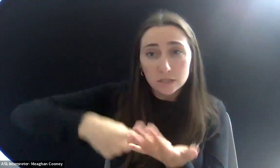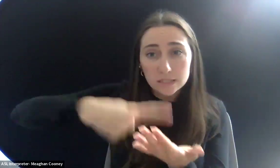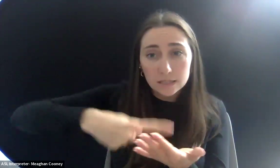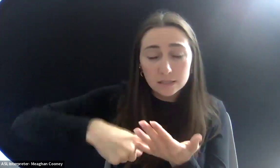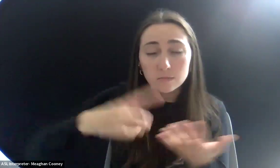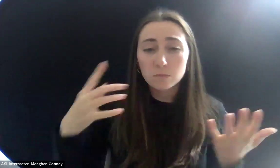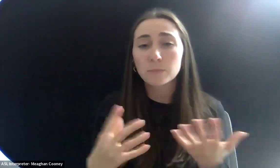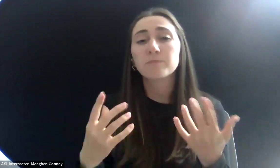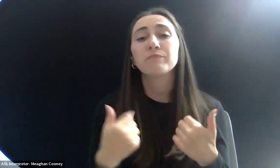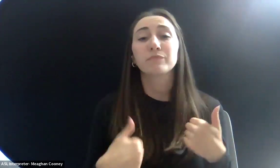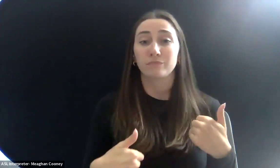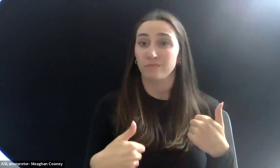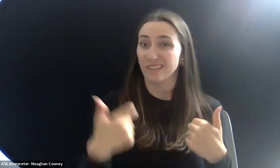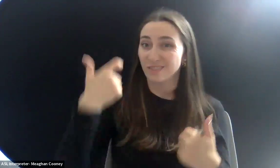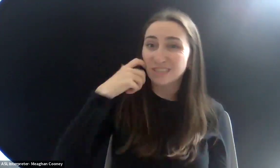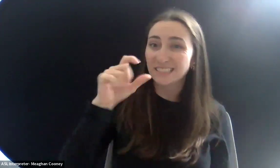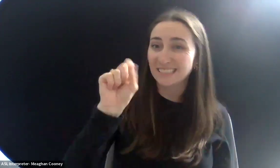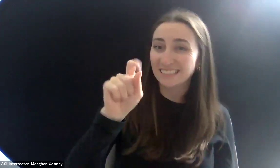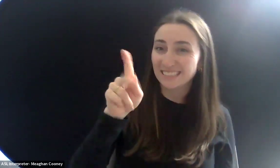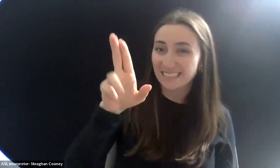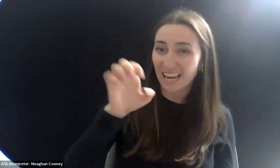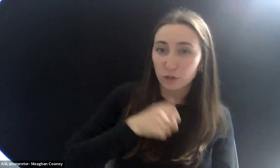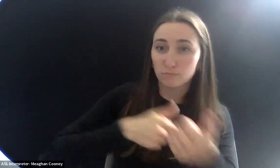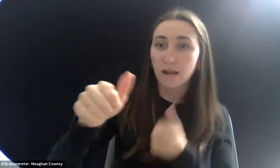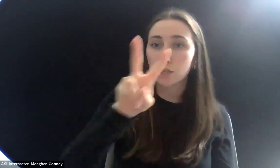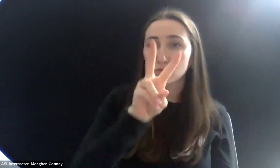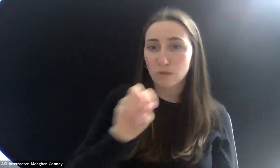The statute was passed in 2008 that requires consideration of